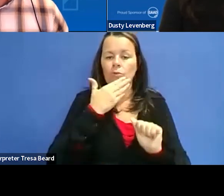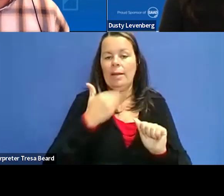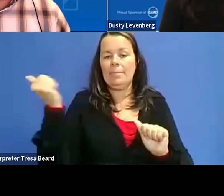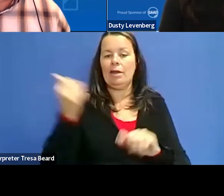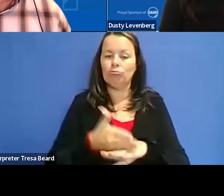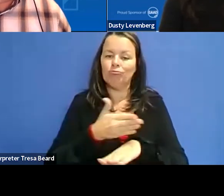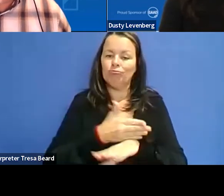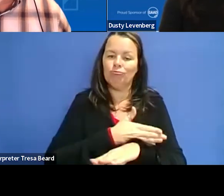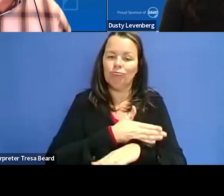Anybody want to add to that?